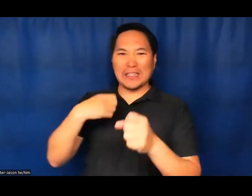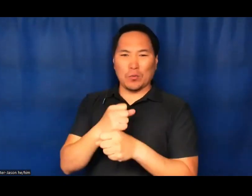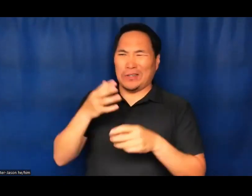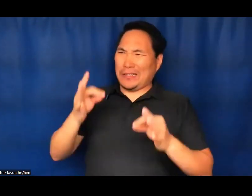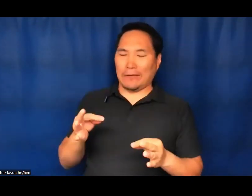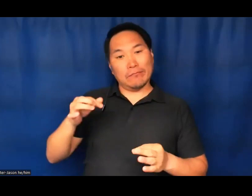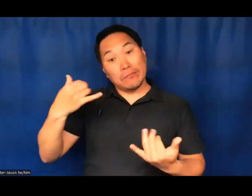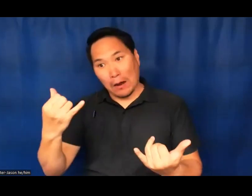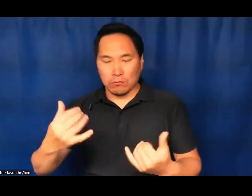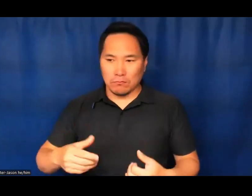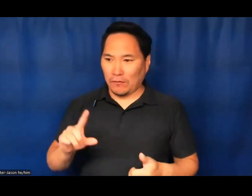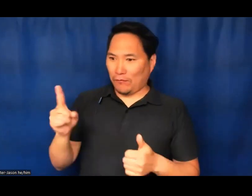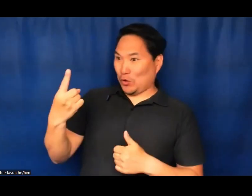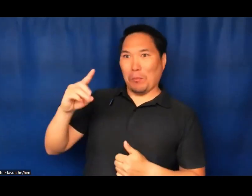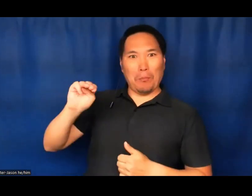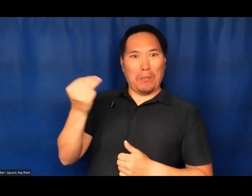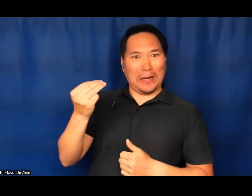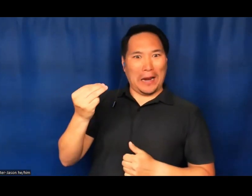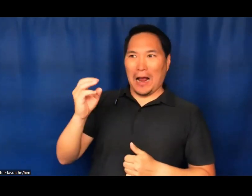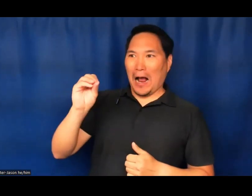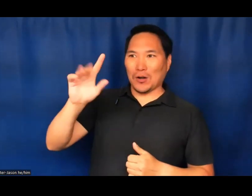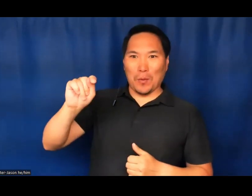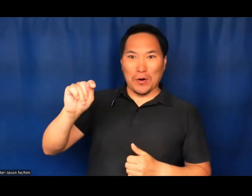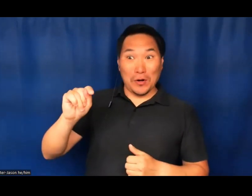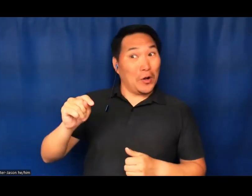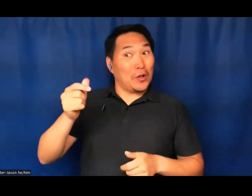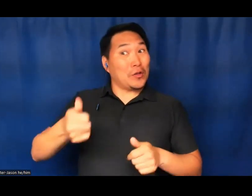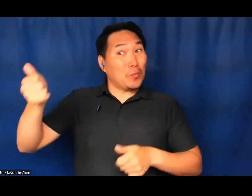Well, today, first Monday in October, the Court convenes and makes it more of a preview